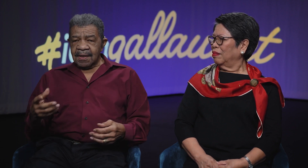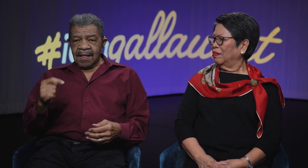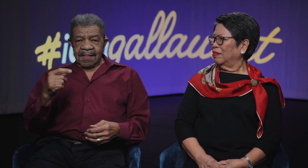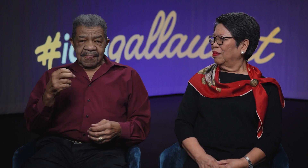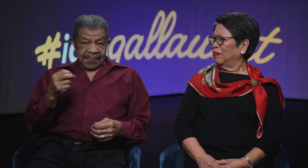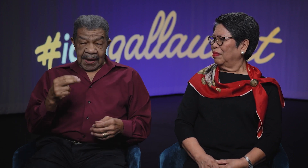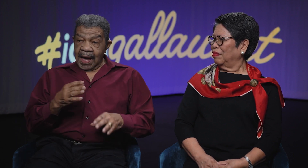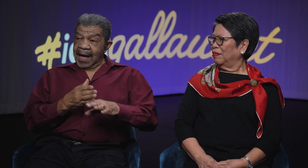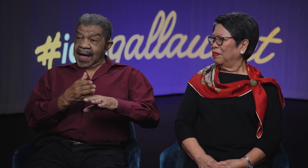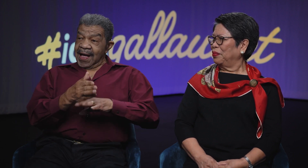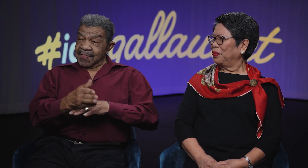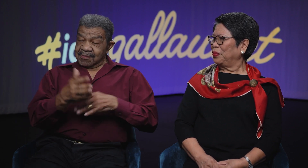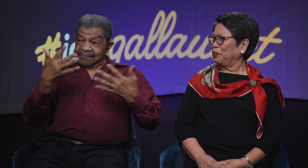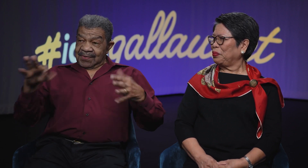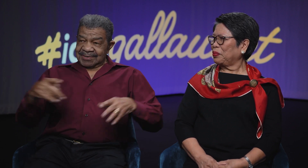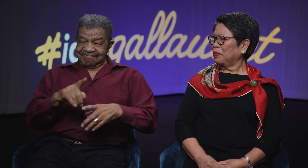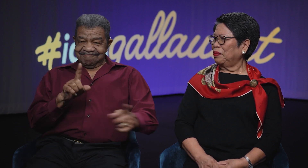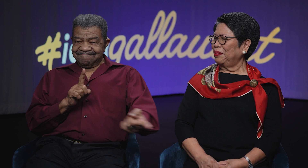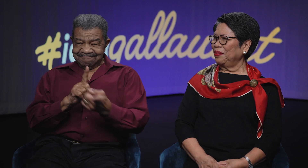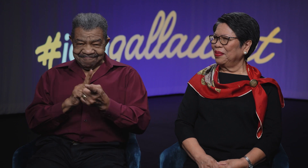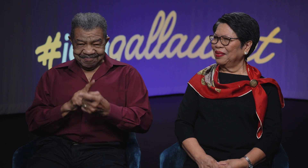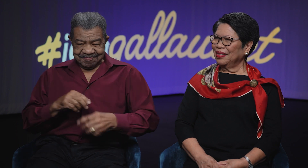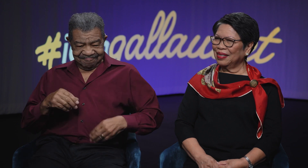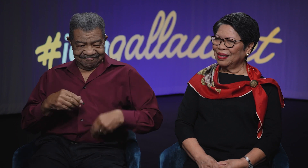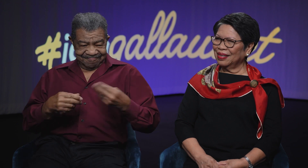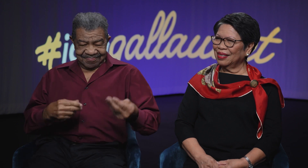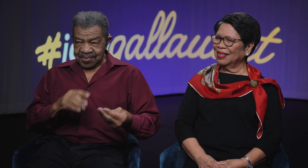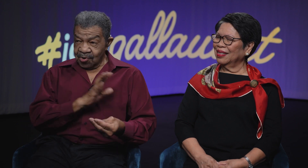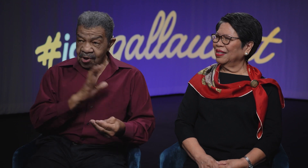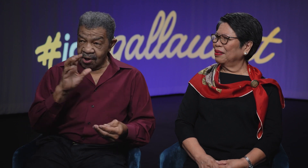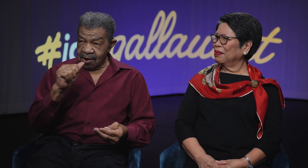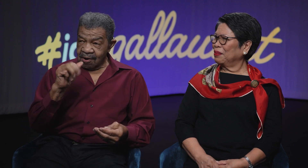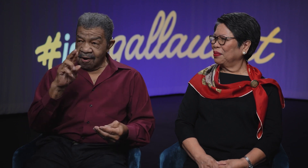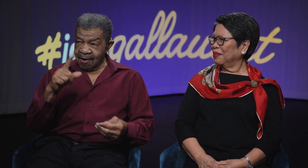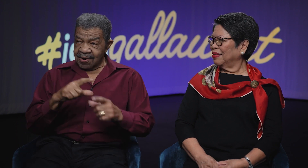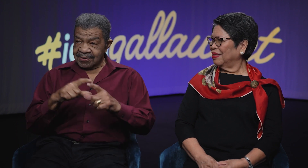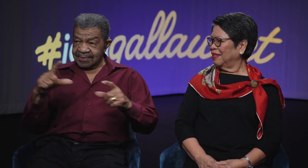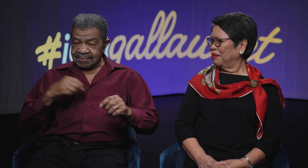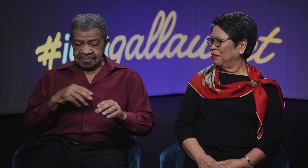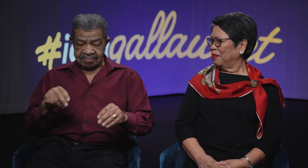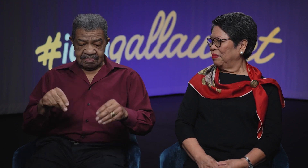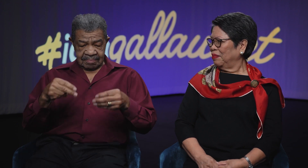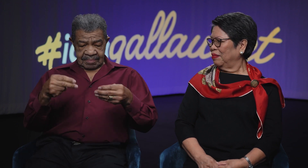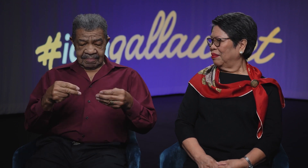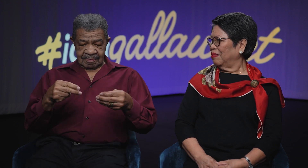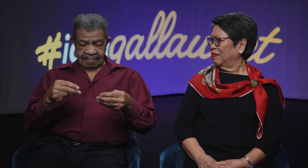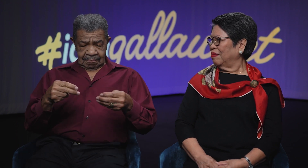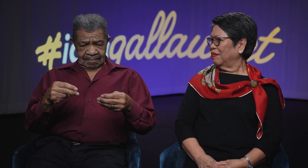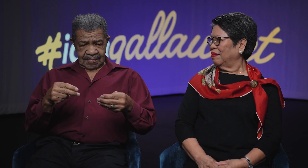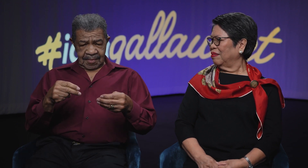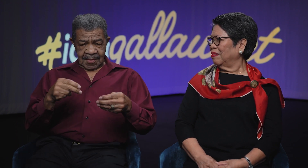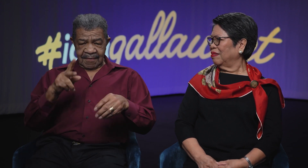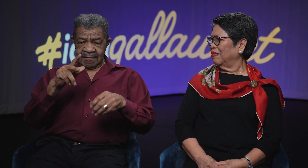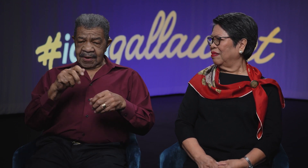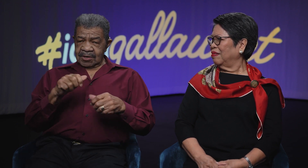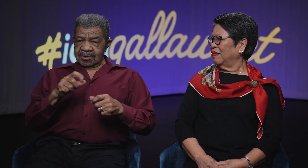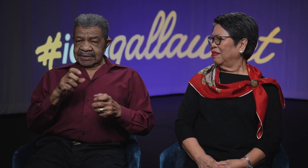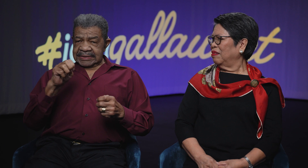After class was over, she came up to me and handed me her card. I looked at it, and it said